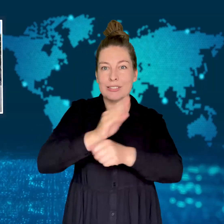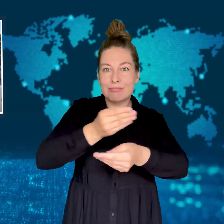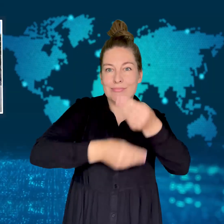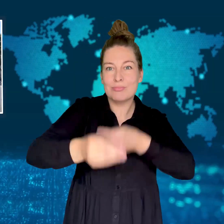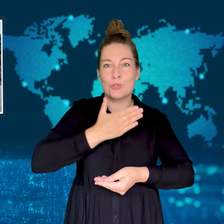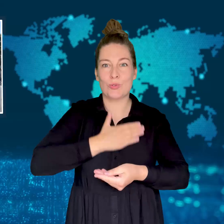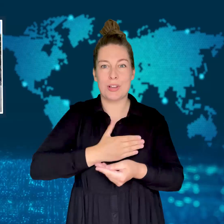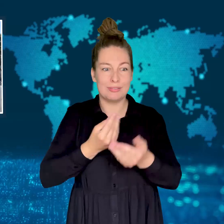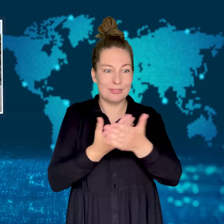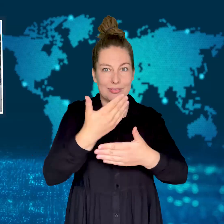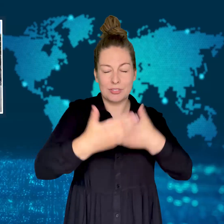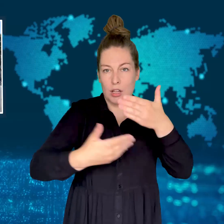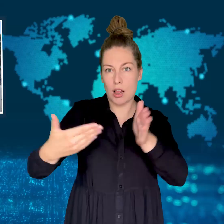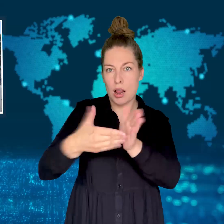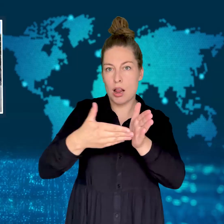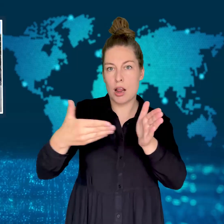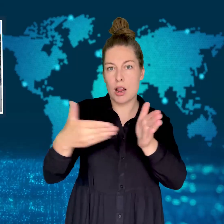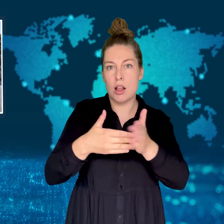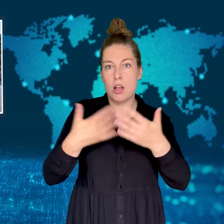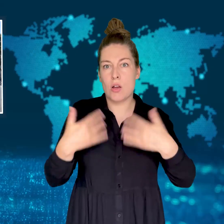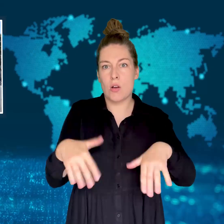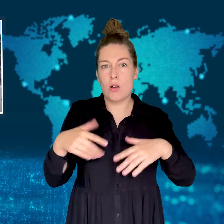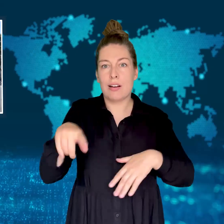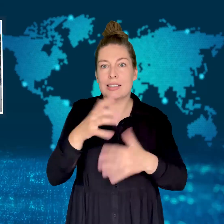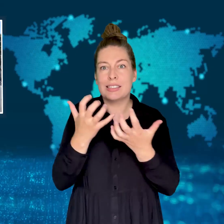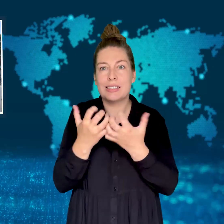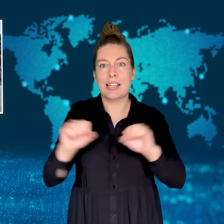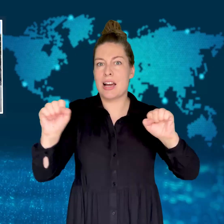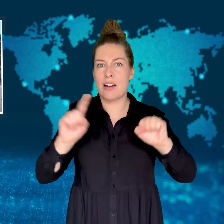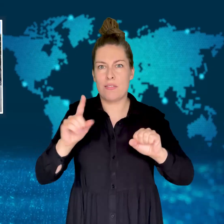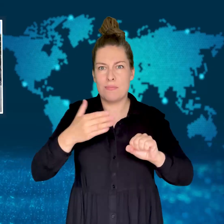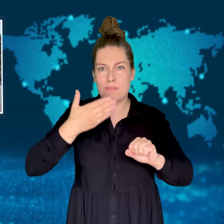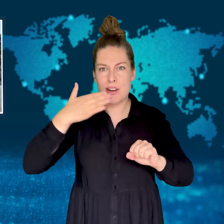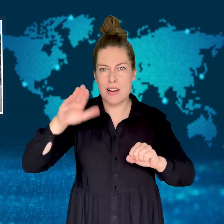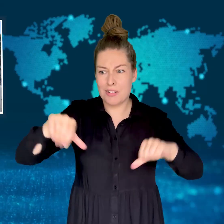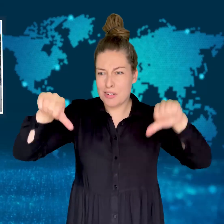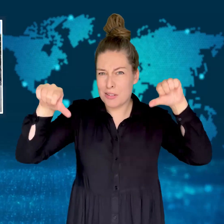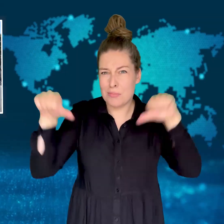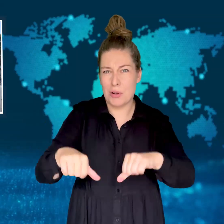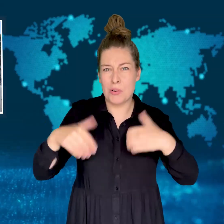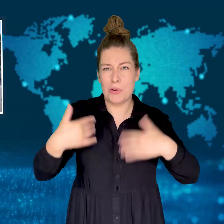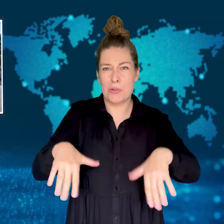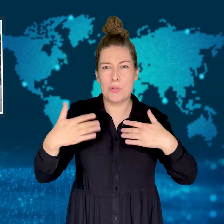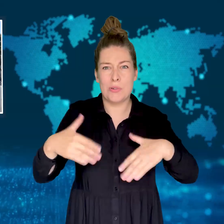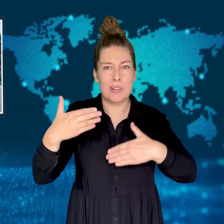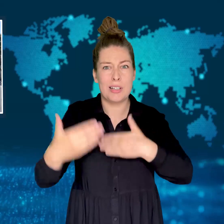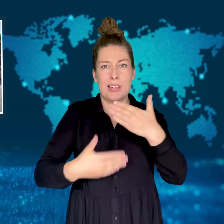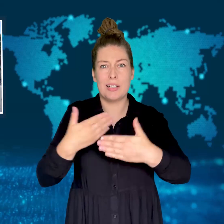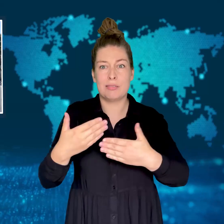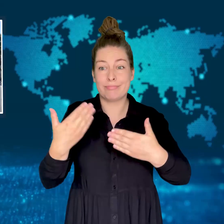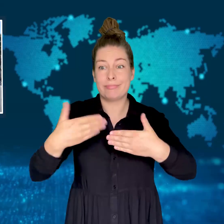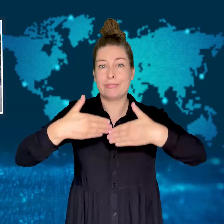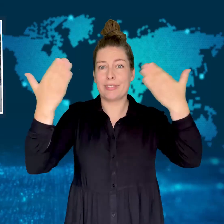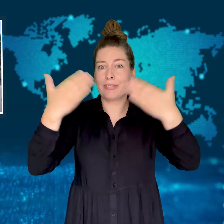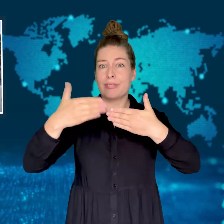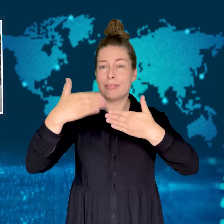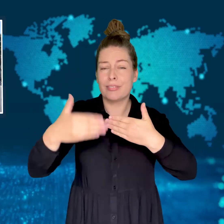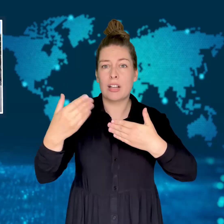constant threat from the Cartel.